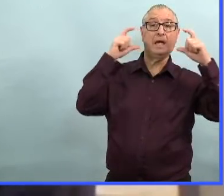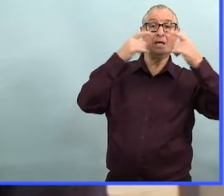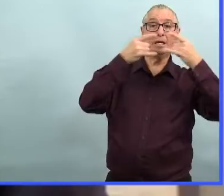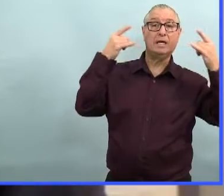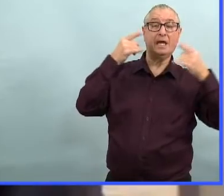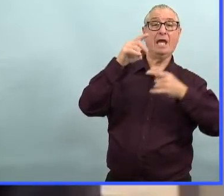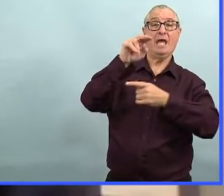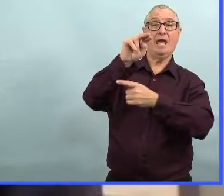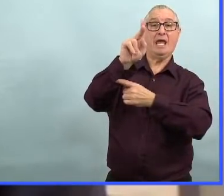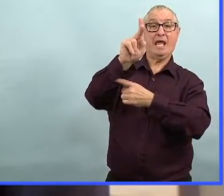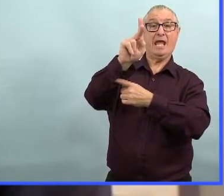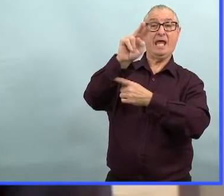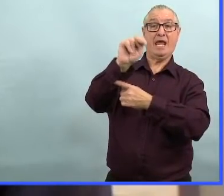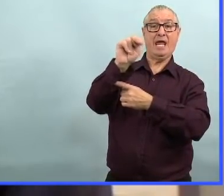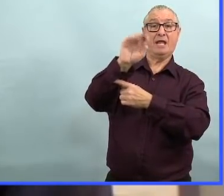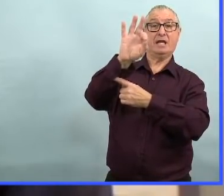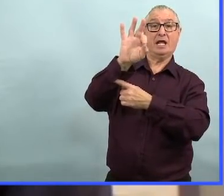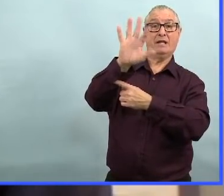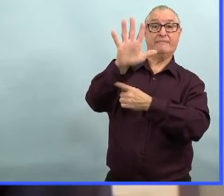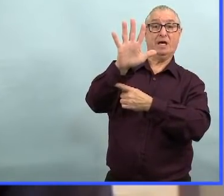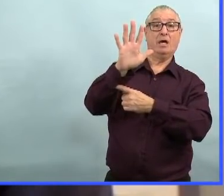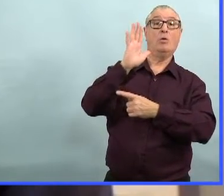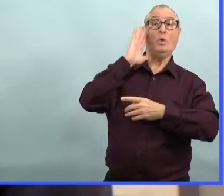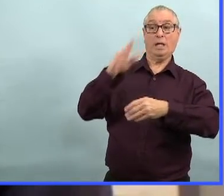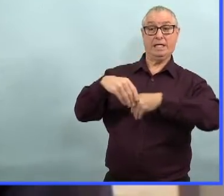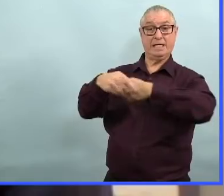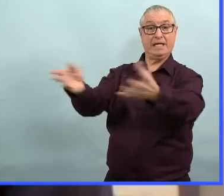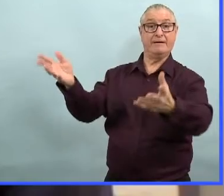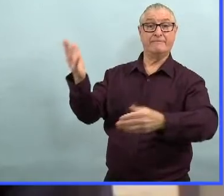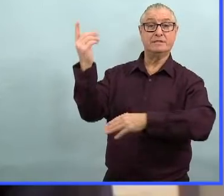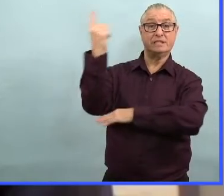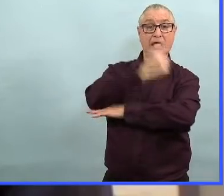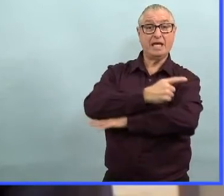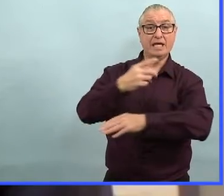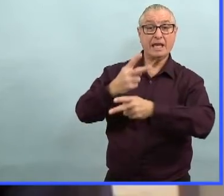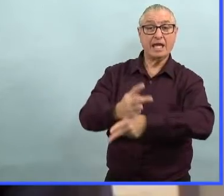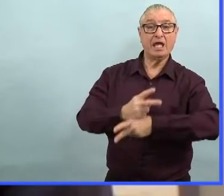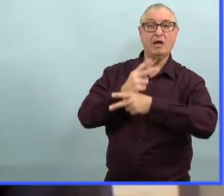you know i don't really have much to share on that i think maybe uh maybe we'll give that to our